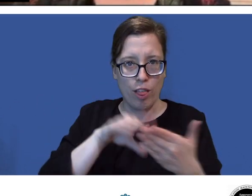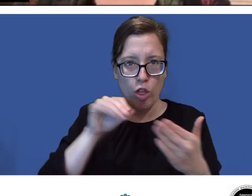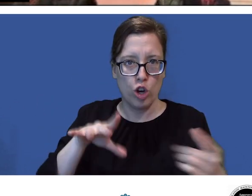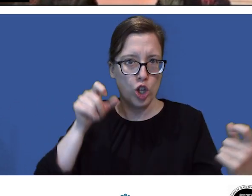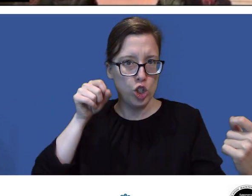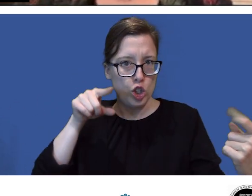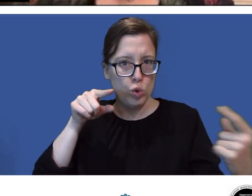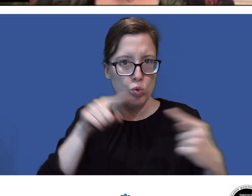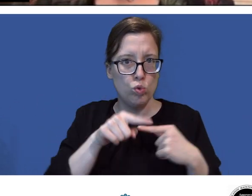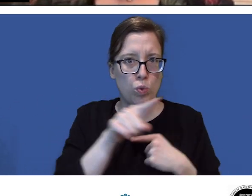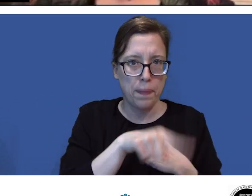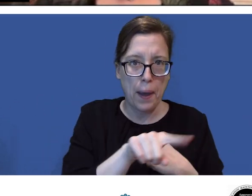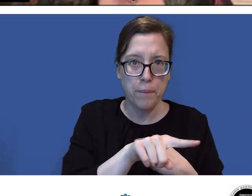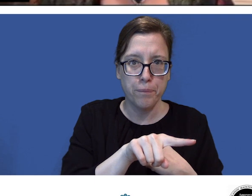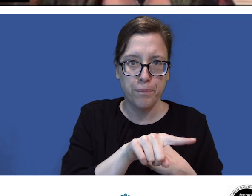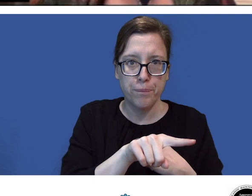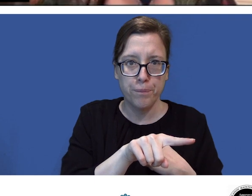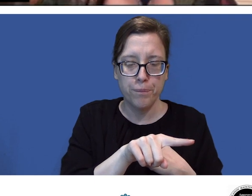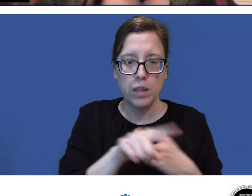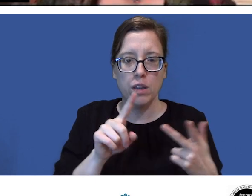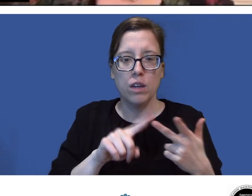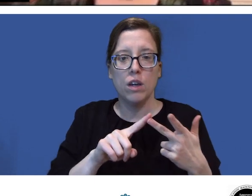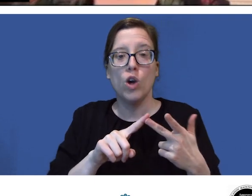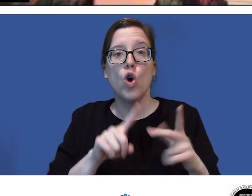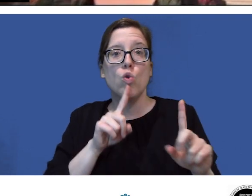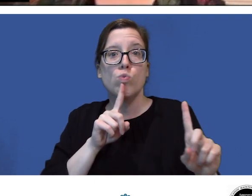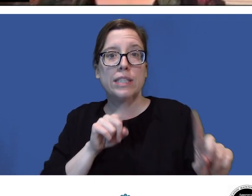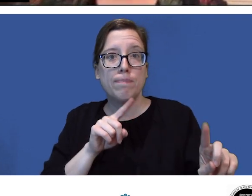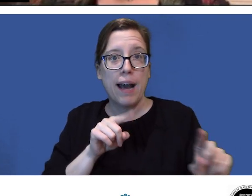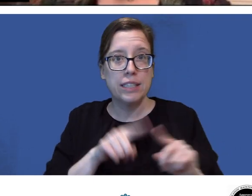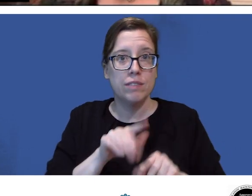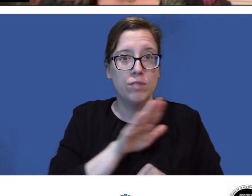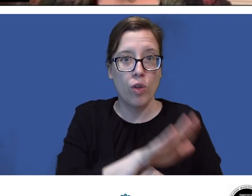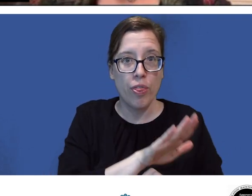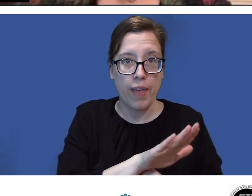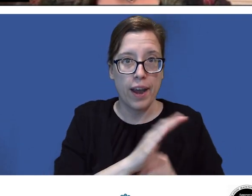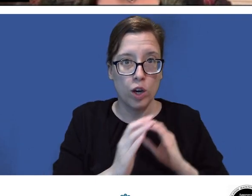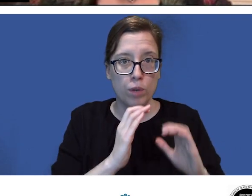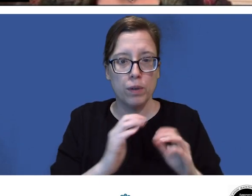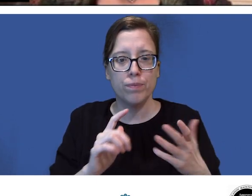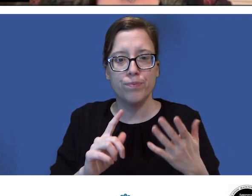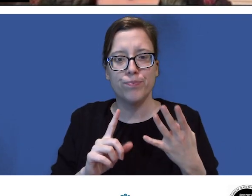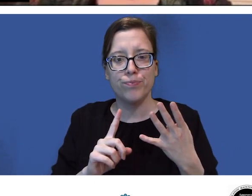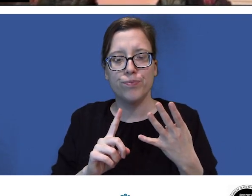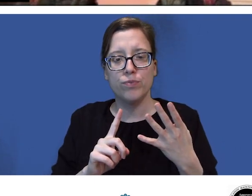Be responsive. We're going to look at a video about that. Be responsive to what that kiddo does.